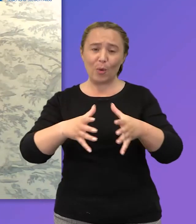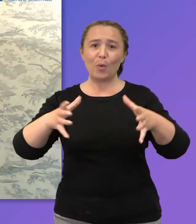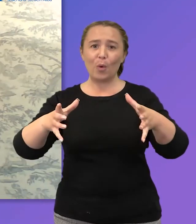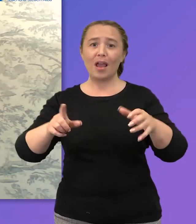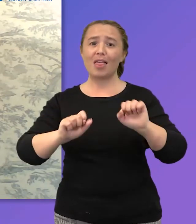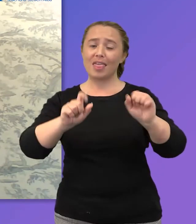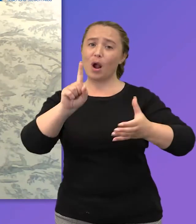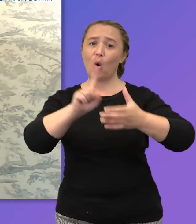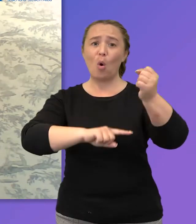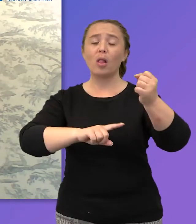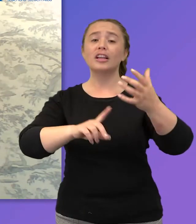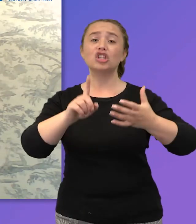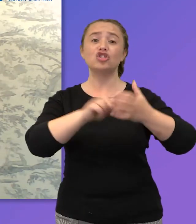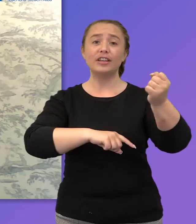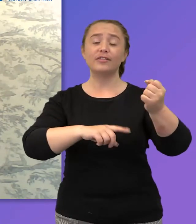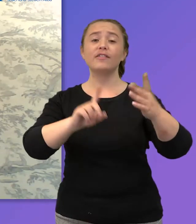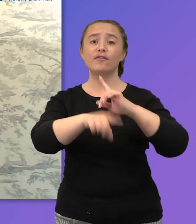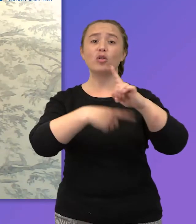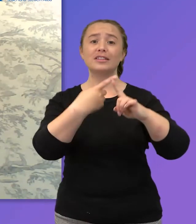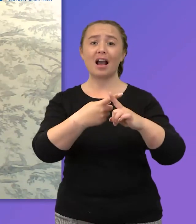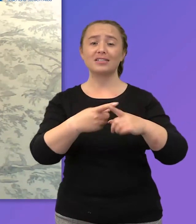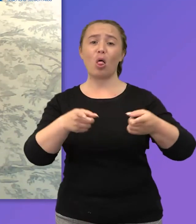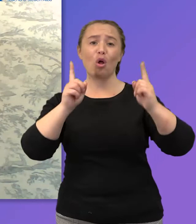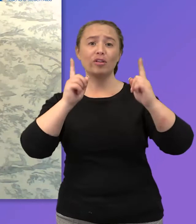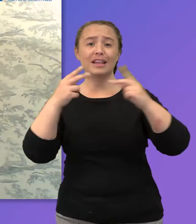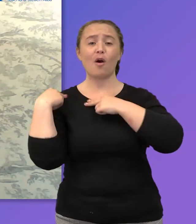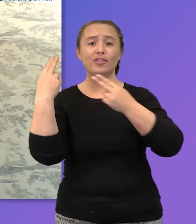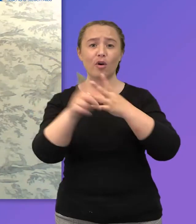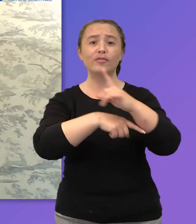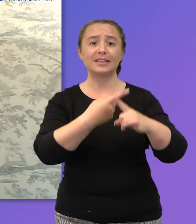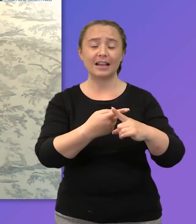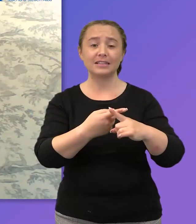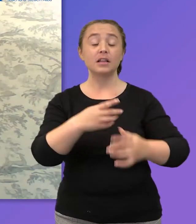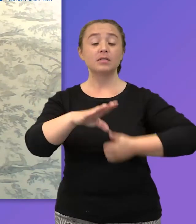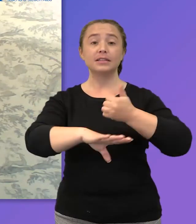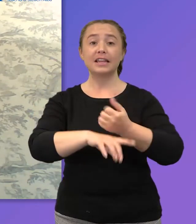their role as Scotland's tax authority for devolved taxes. Since it was established in